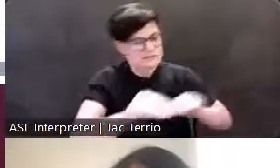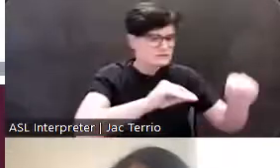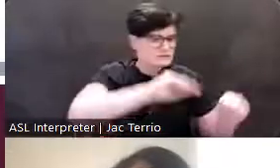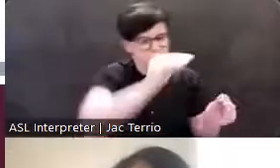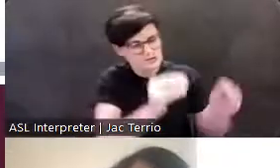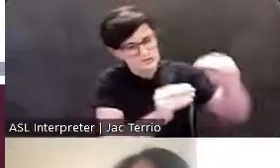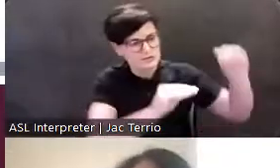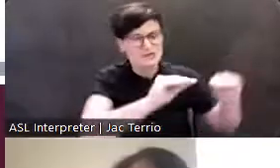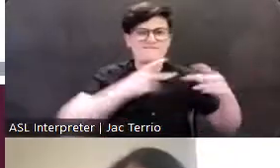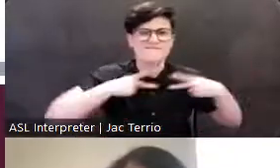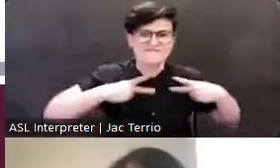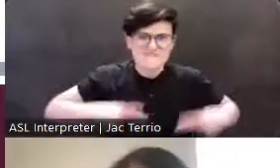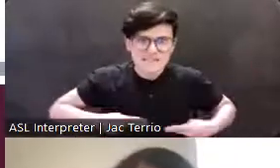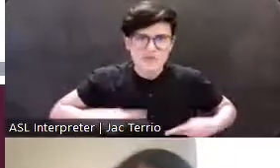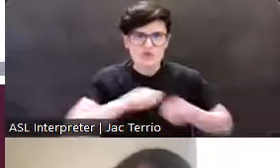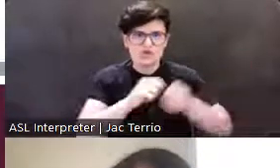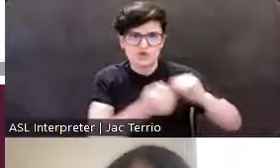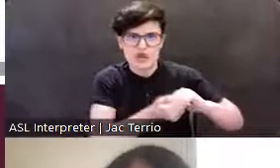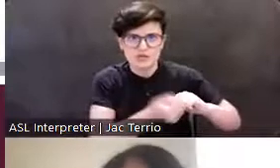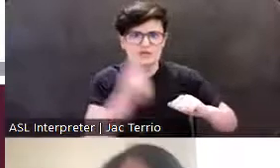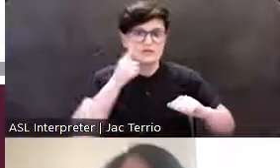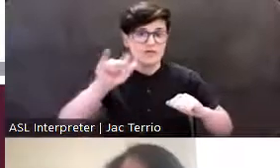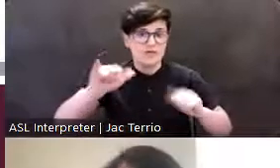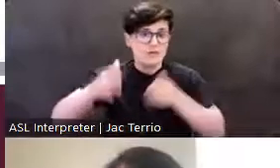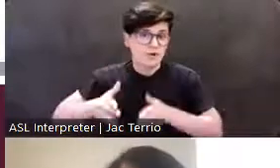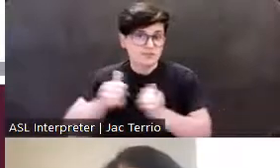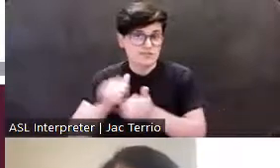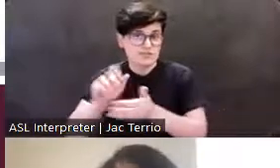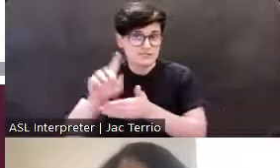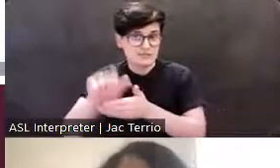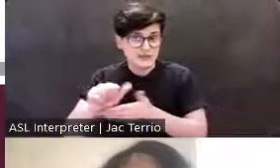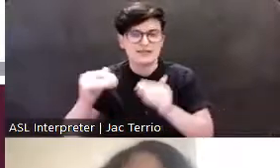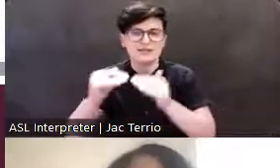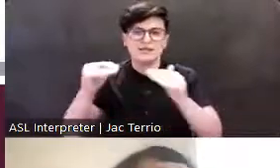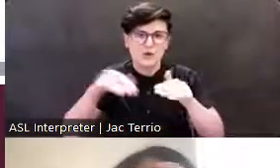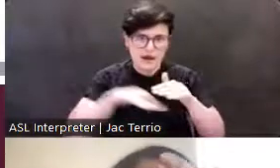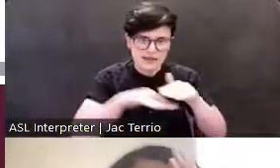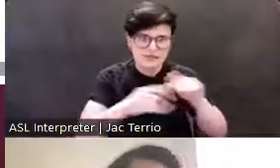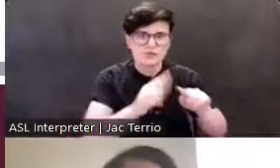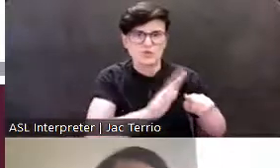with a disability to be able to have equal access to their own and enjoy just like everybody else.